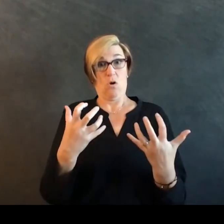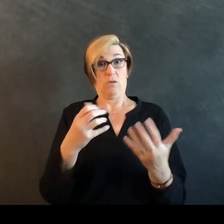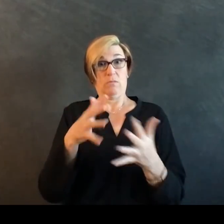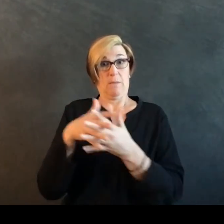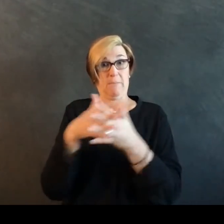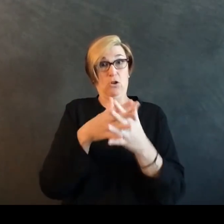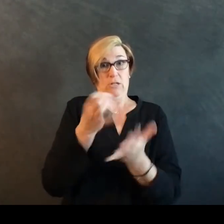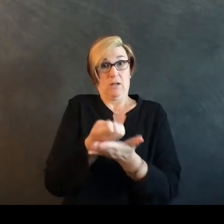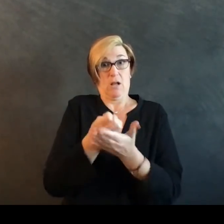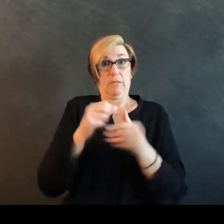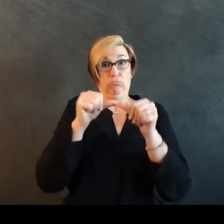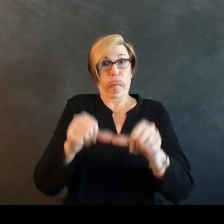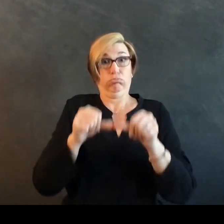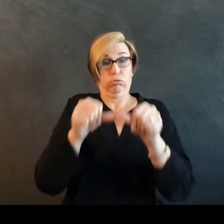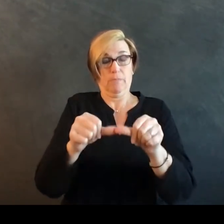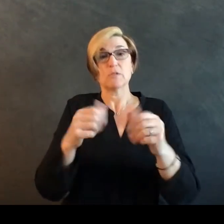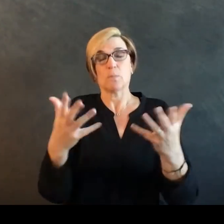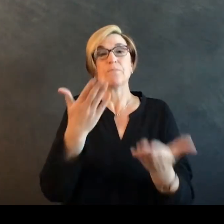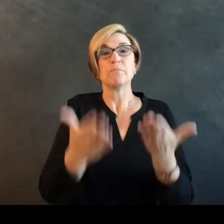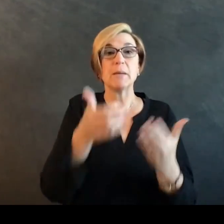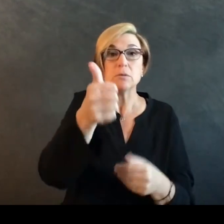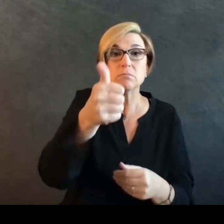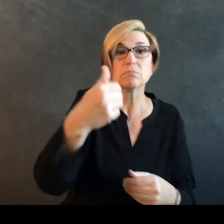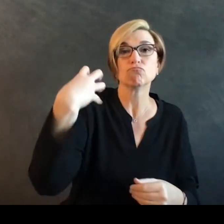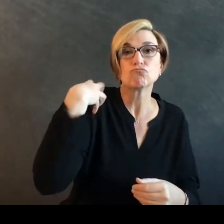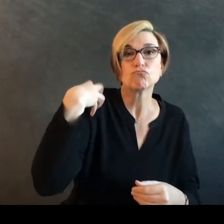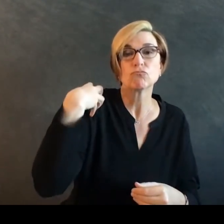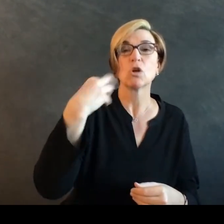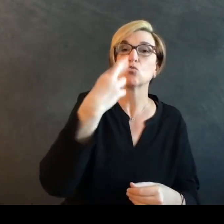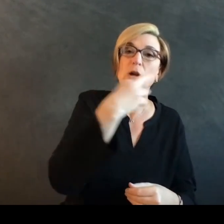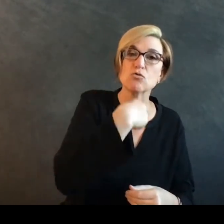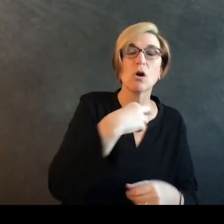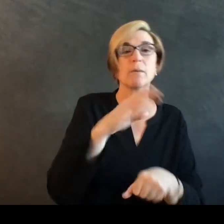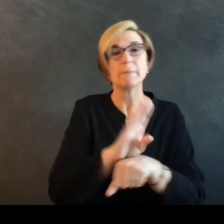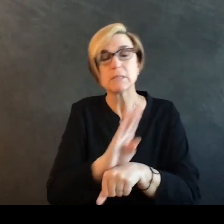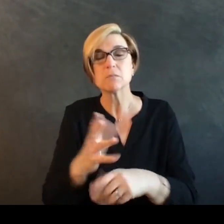owner and you're a restaurant you can hire your people back you get money for